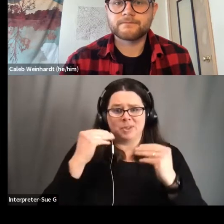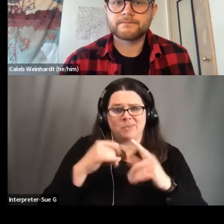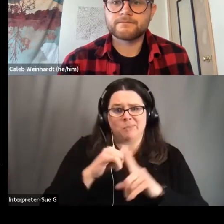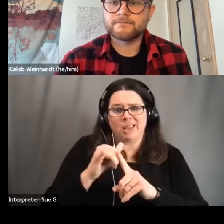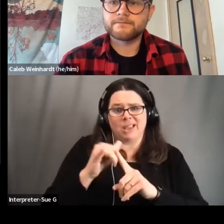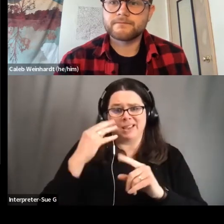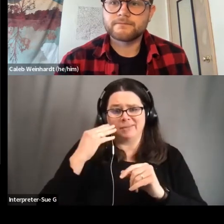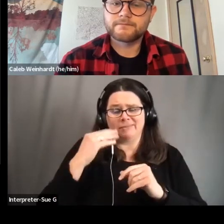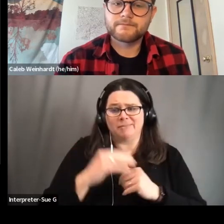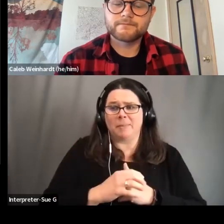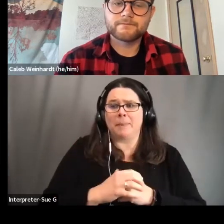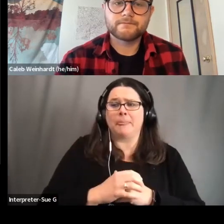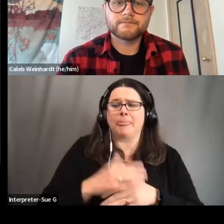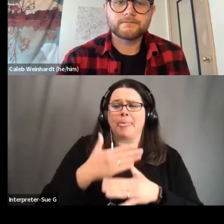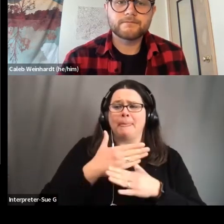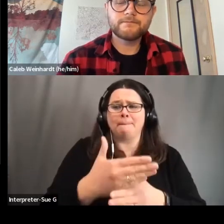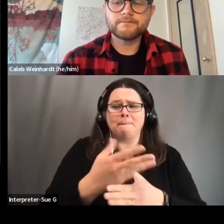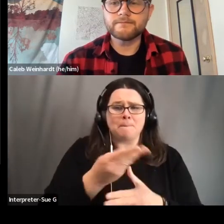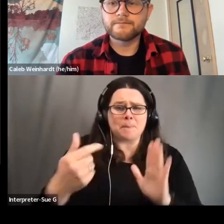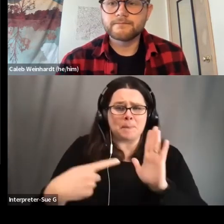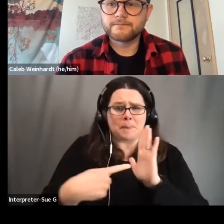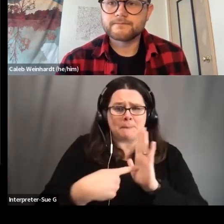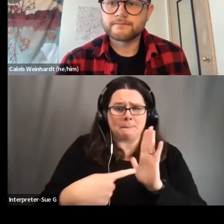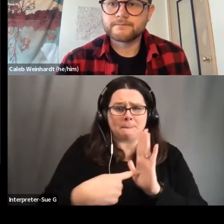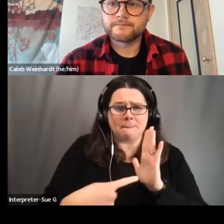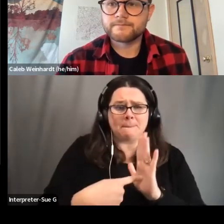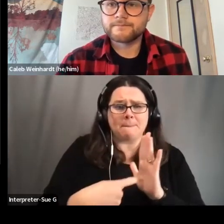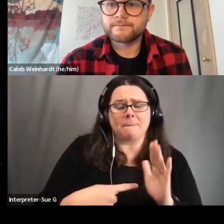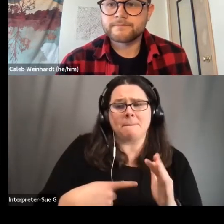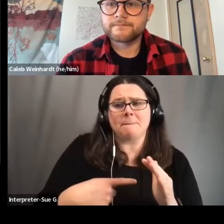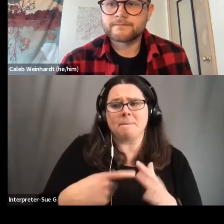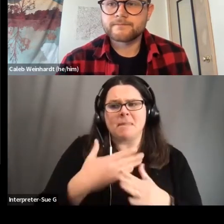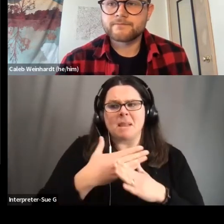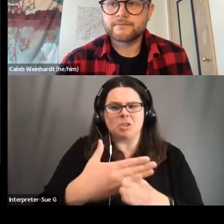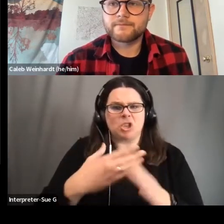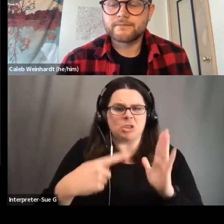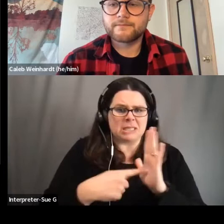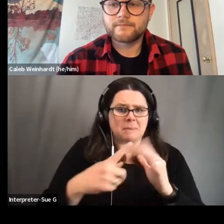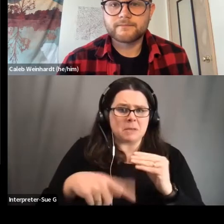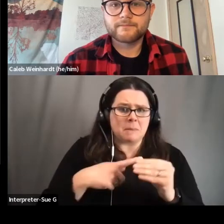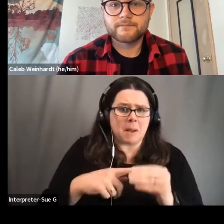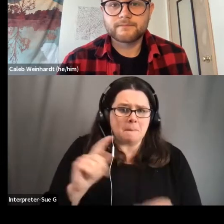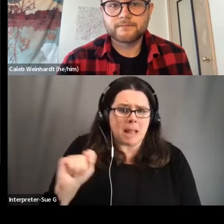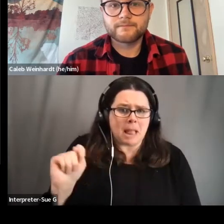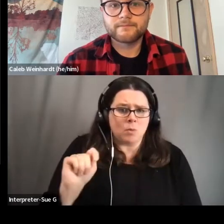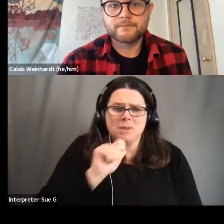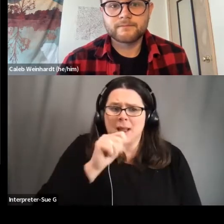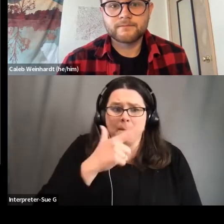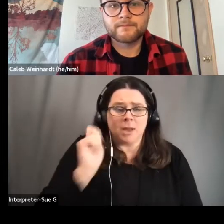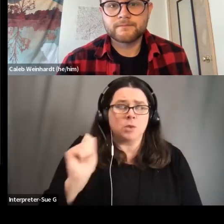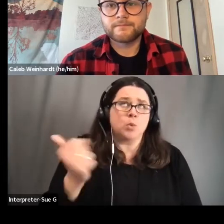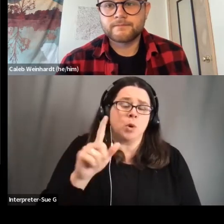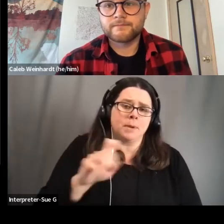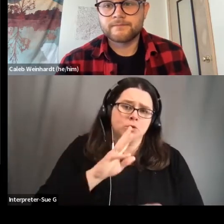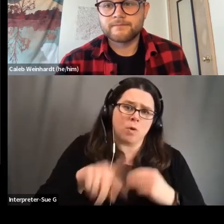I wanted to share just a couple of examples and I'm sharing examples about bathrooms, not because we all need to talk about bathrooms all the time